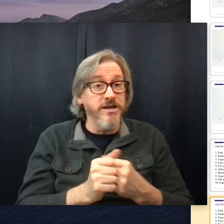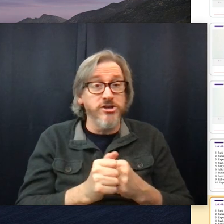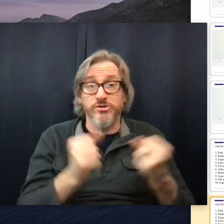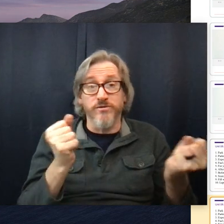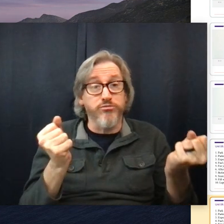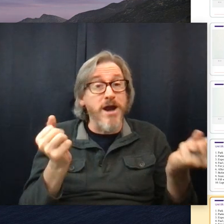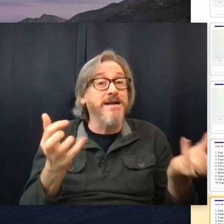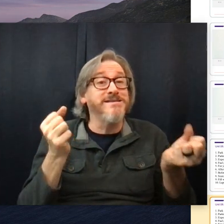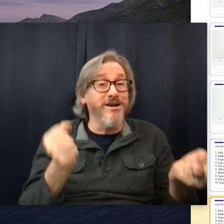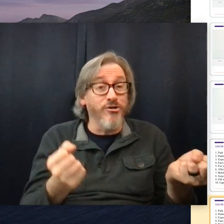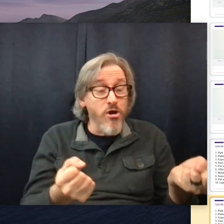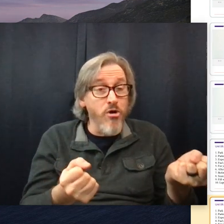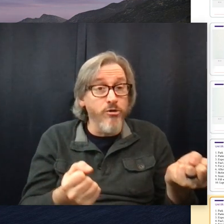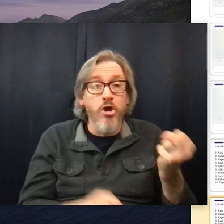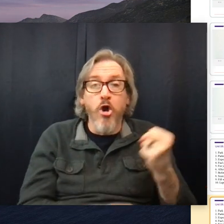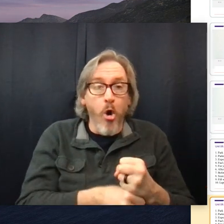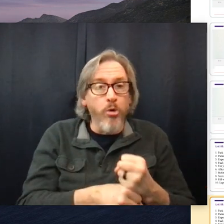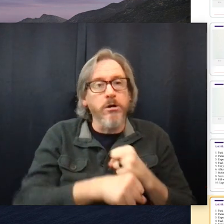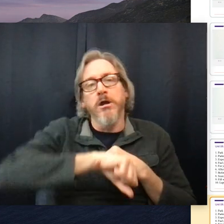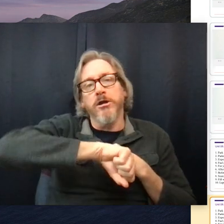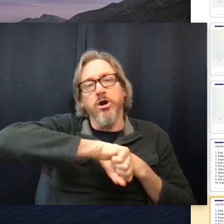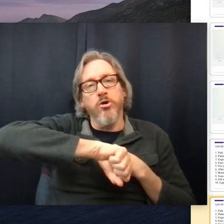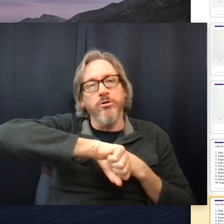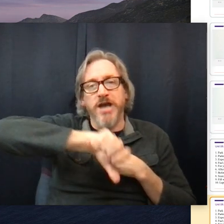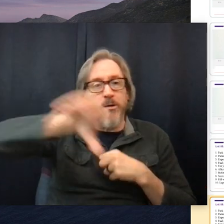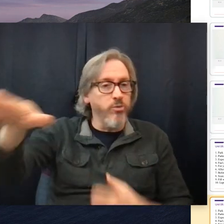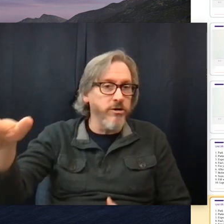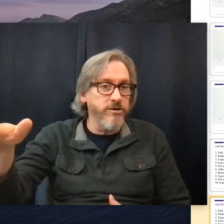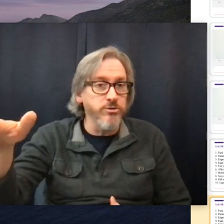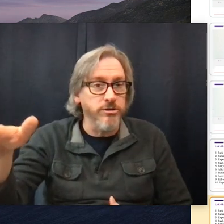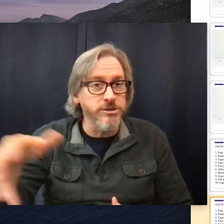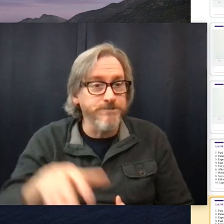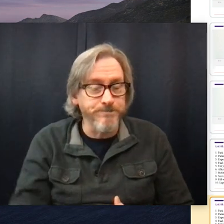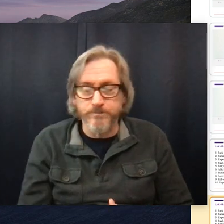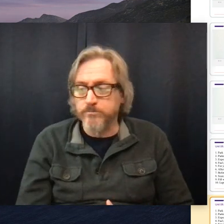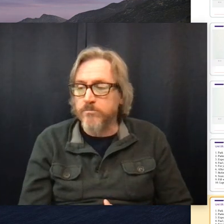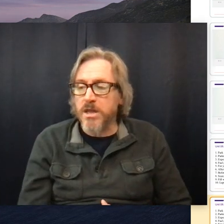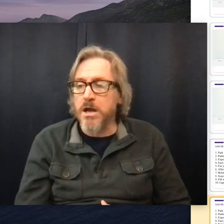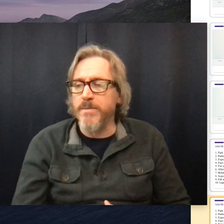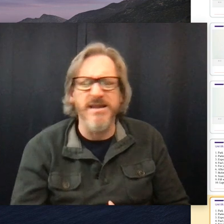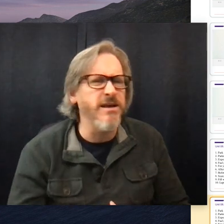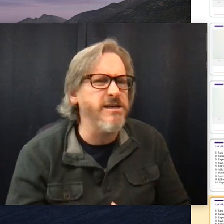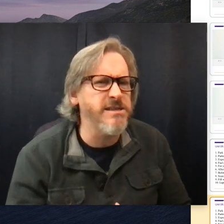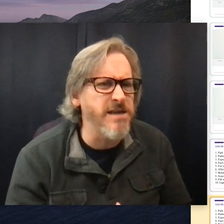need to just sort of practice on your own or go chat with one of the tutors um and I think I I